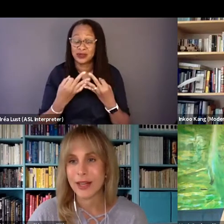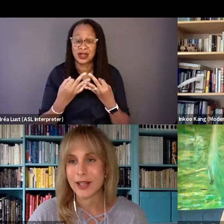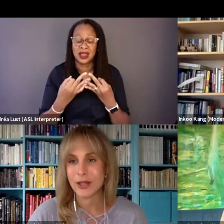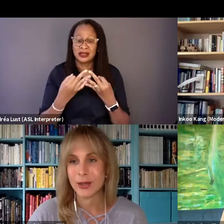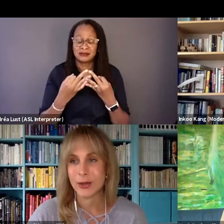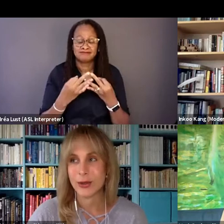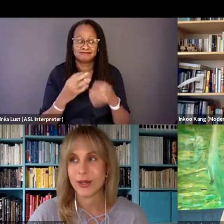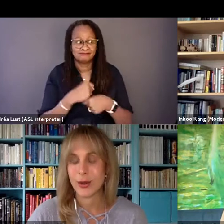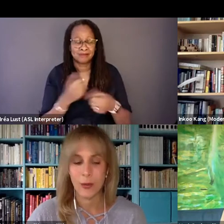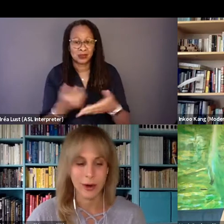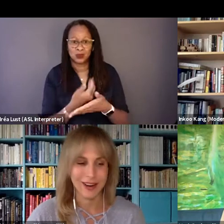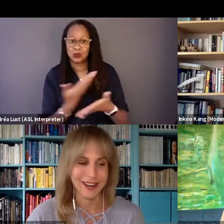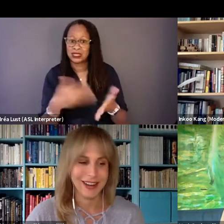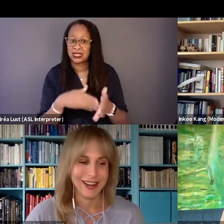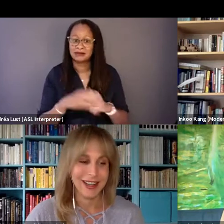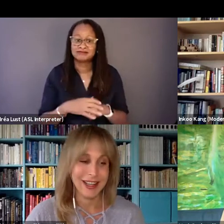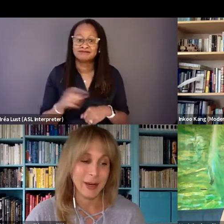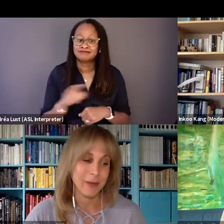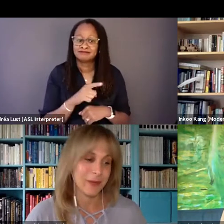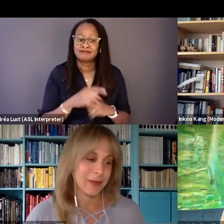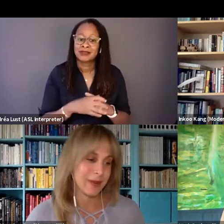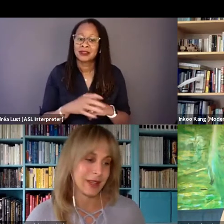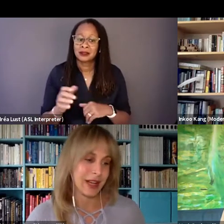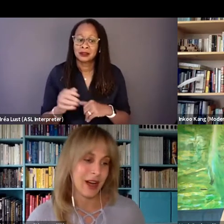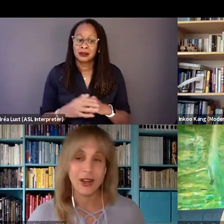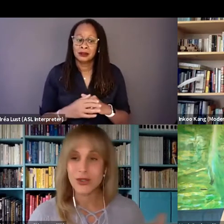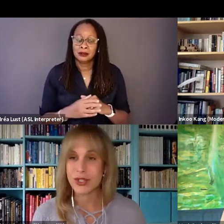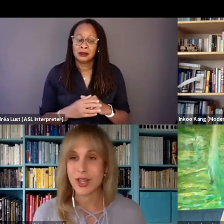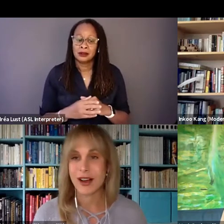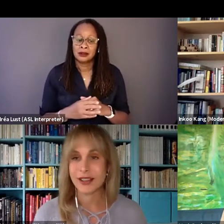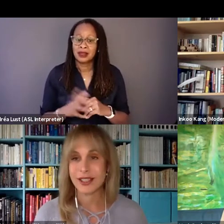They too were ostracized as children in school